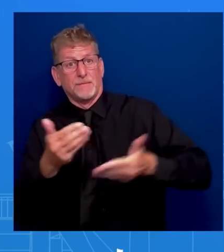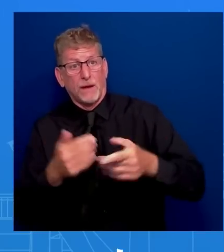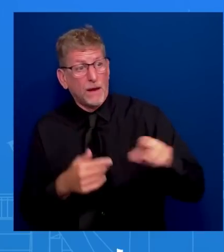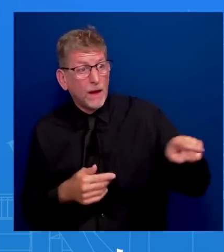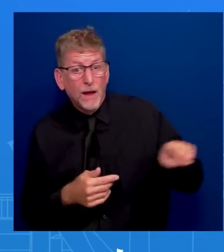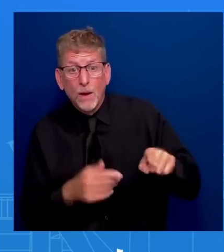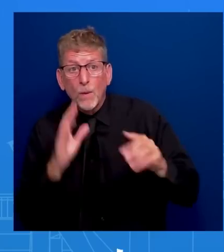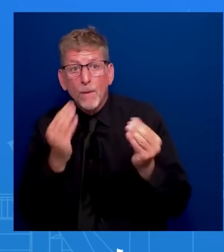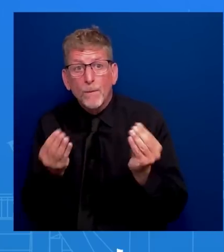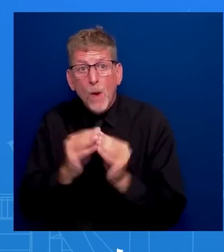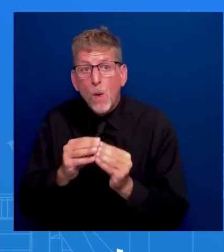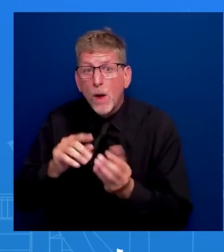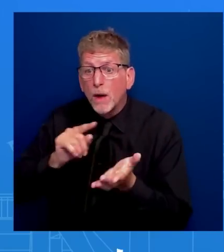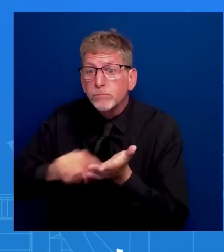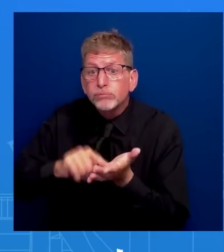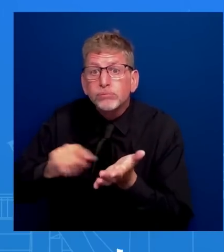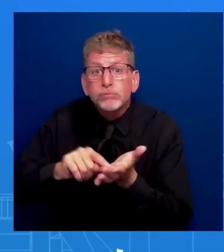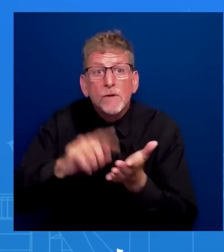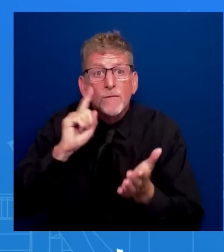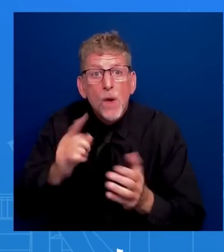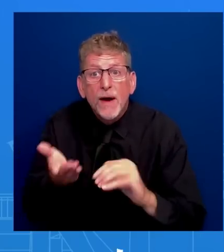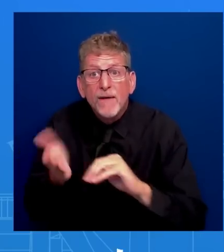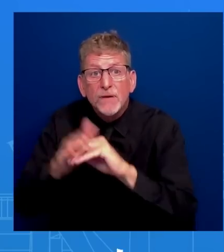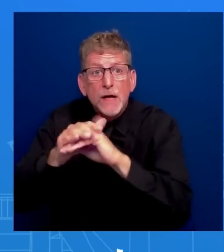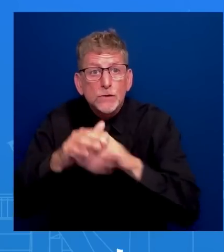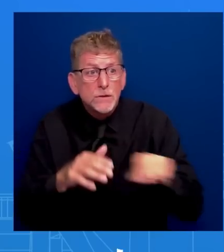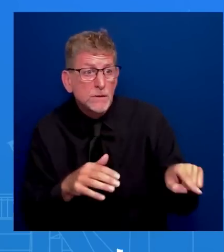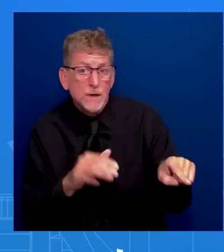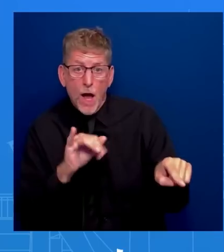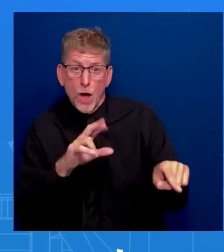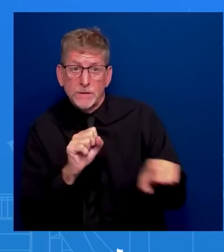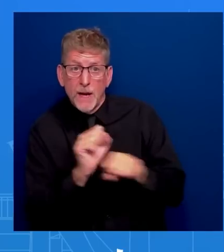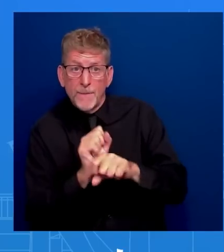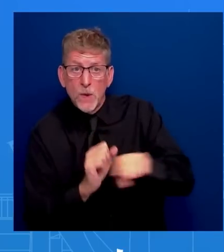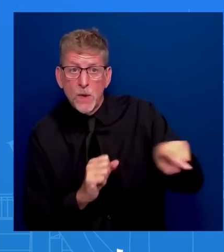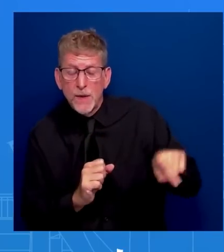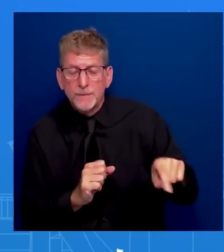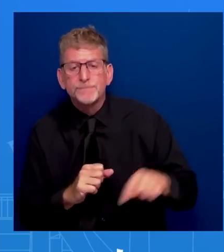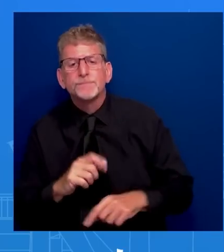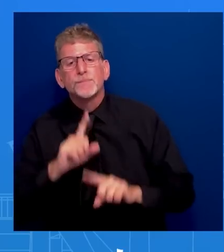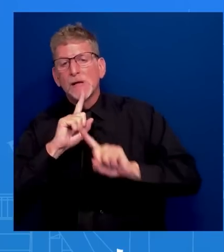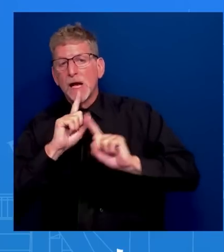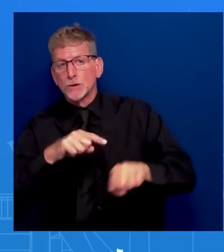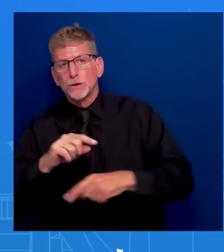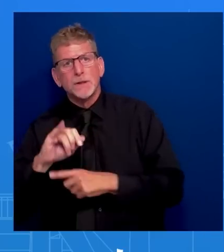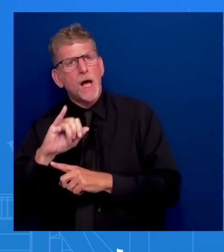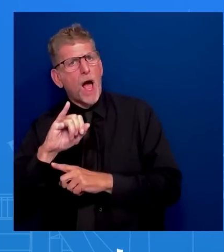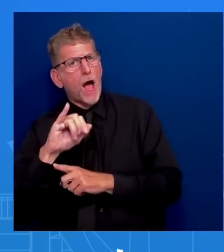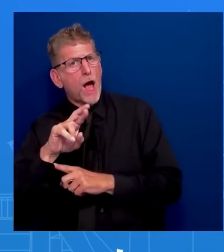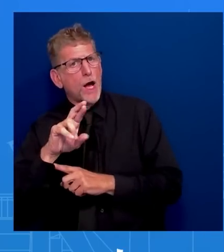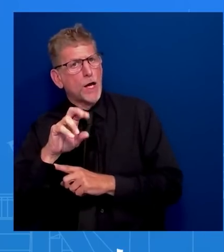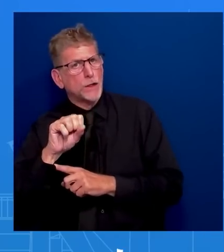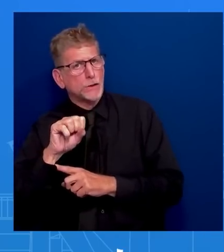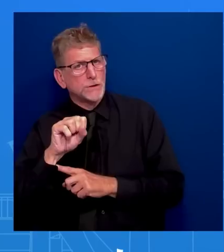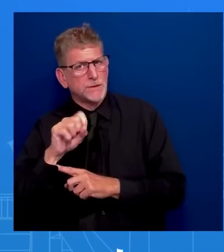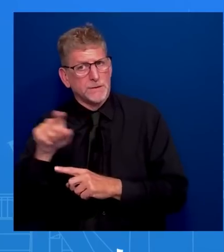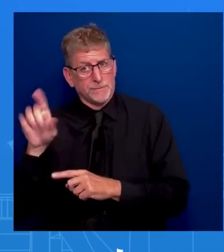He said that -- on the record, that this only will -- it will only apply to those earning over $400,000.